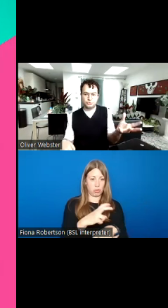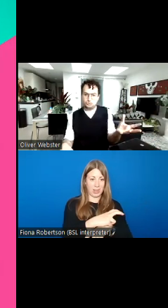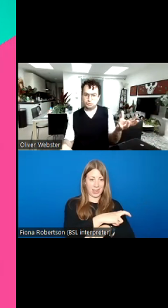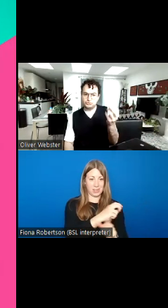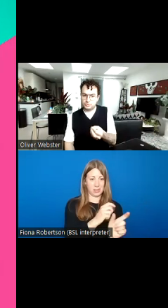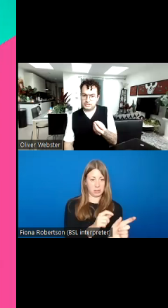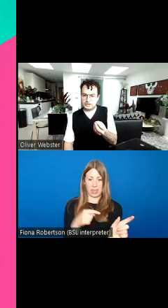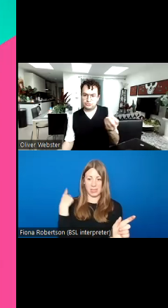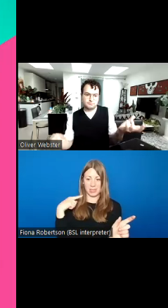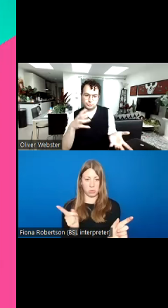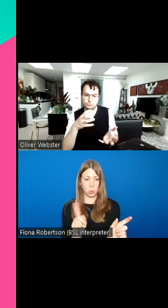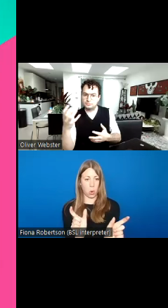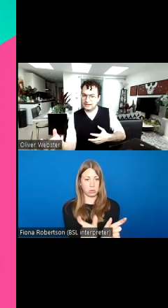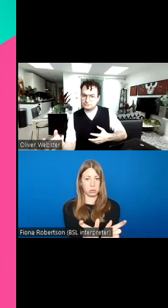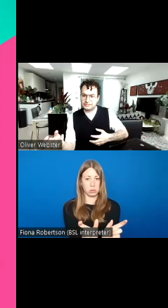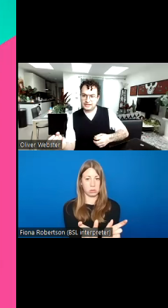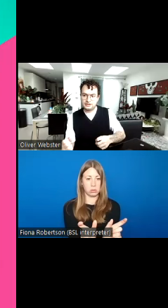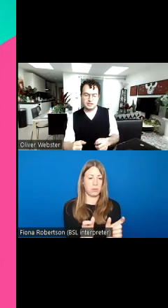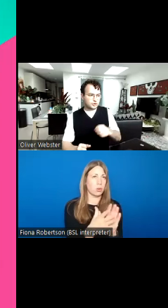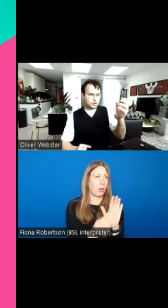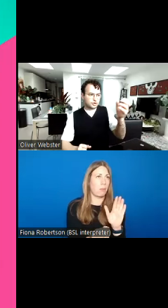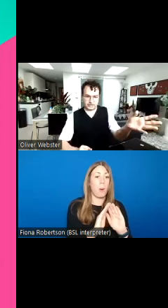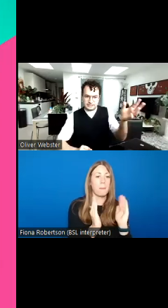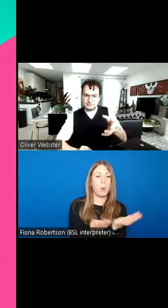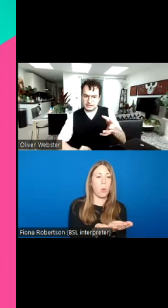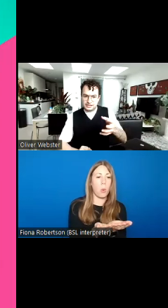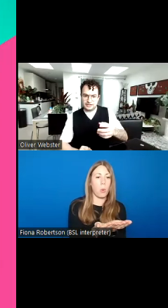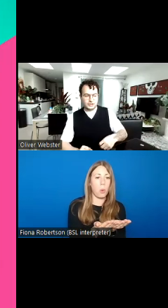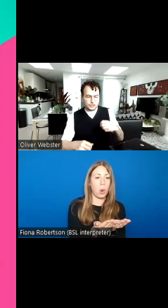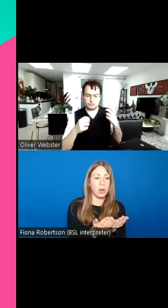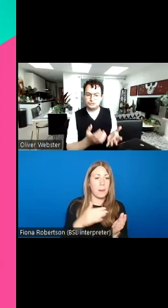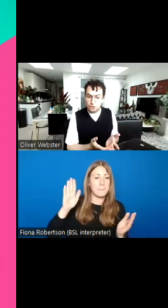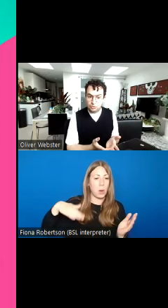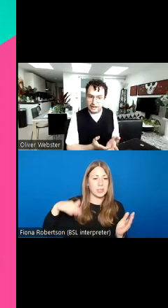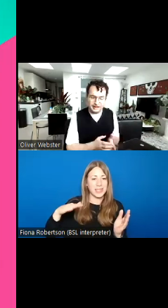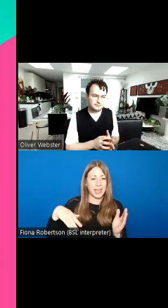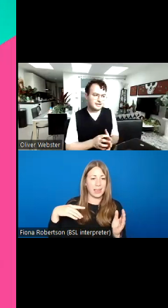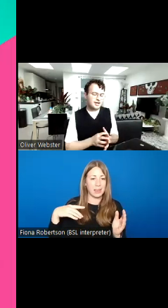Ball squeaking, or ball bouncing, crickets singing. You don't want to have